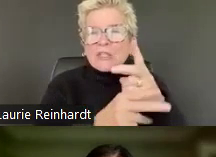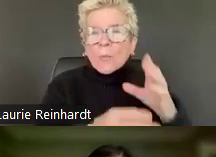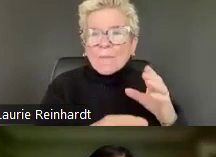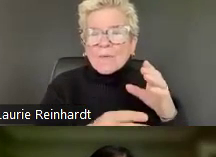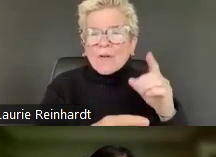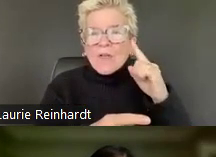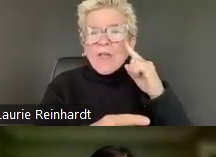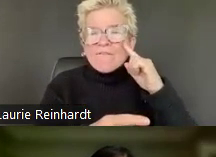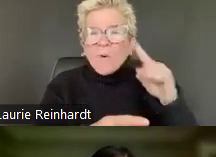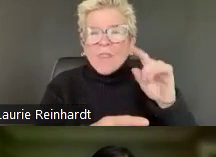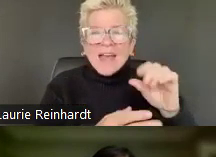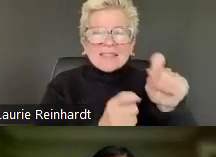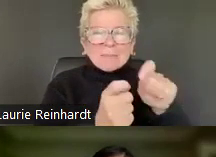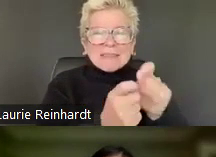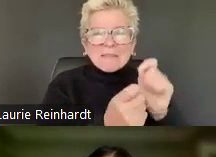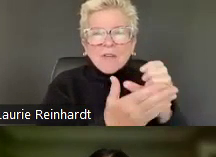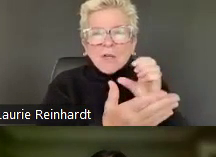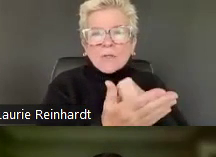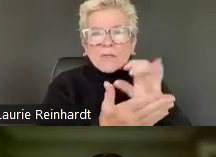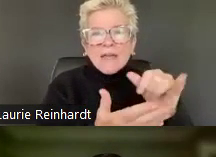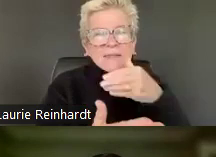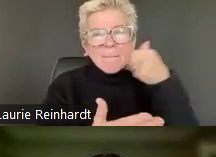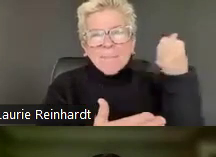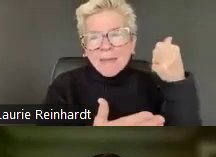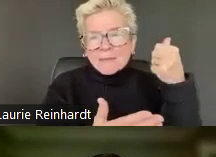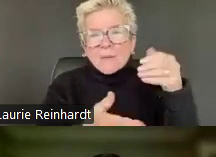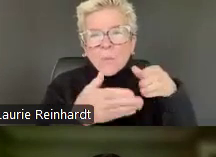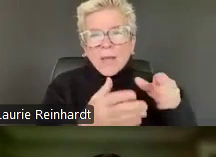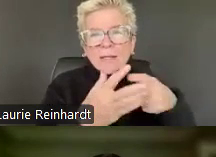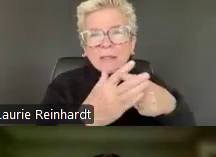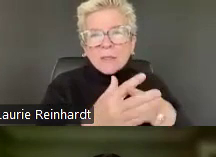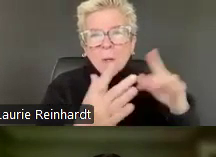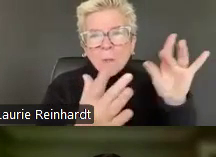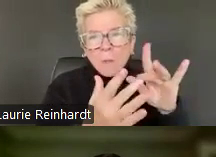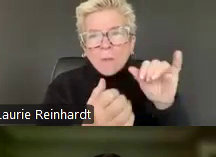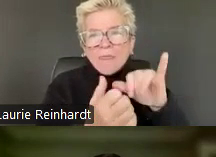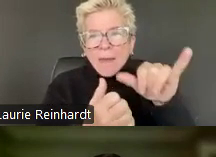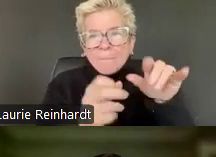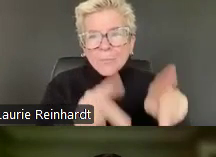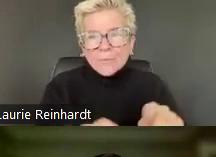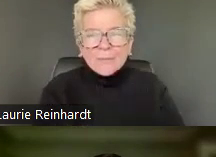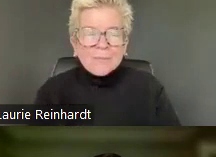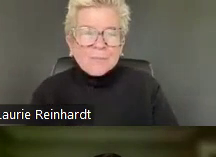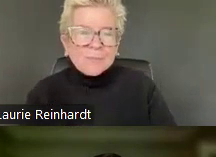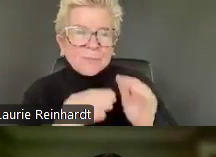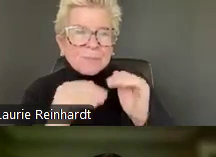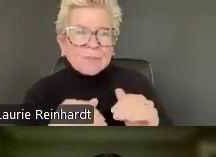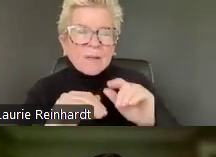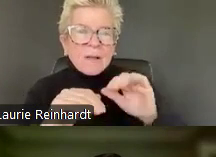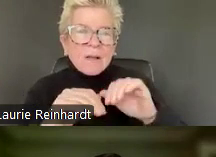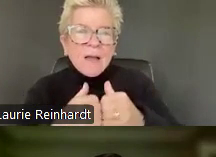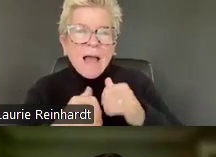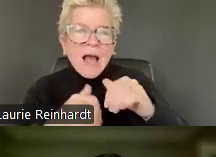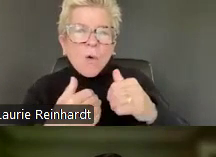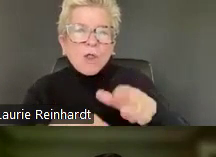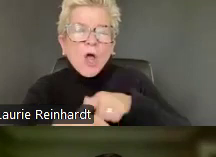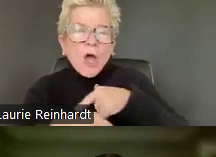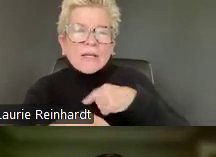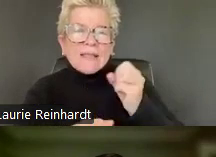be the best point of contact. How long is the approval process? Is